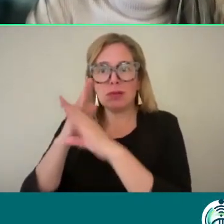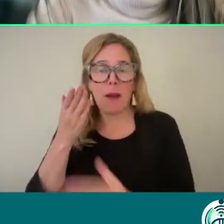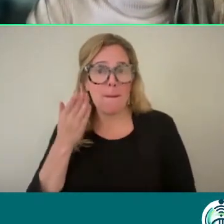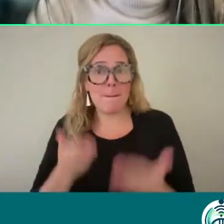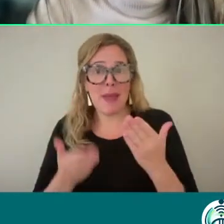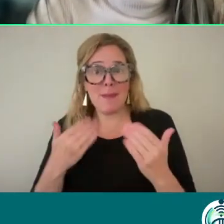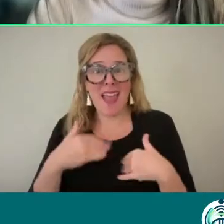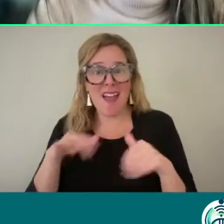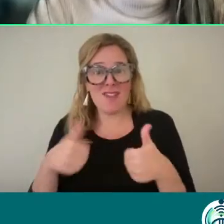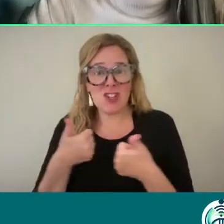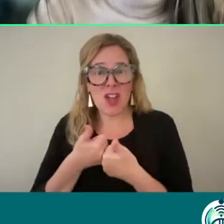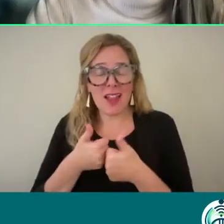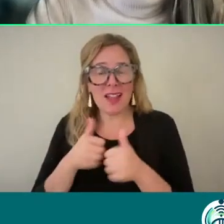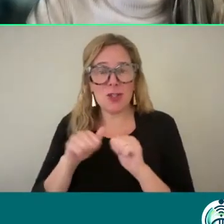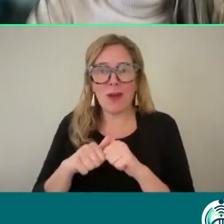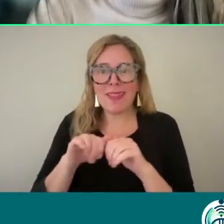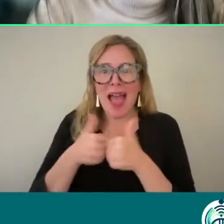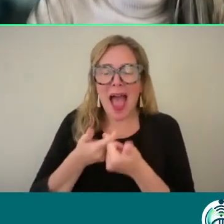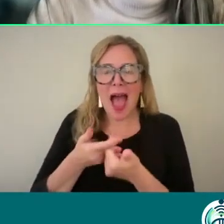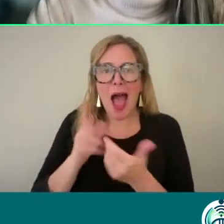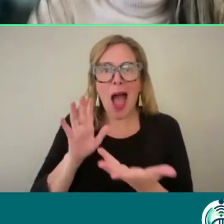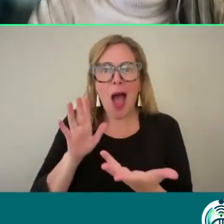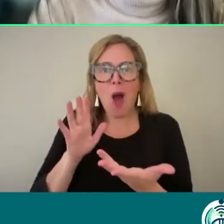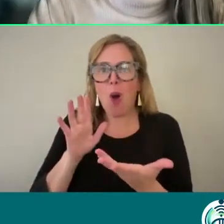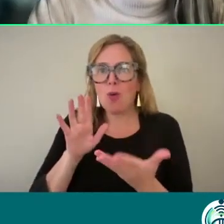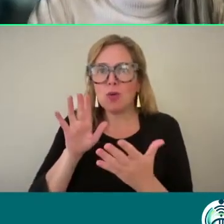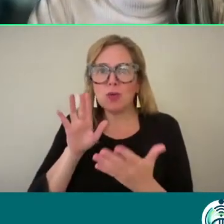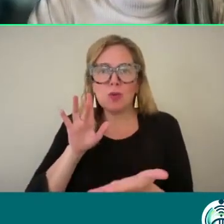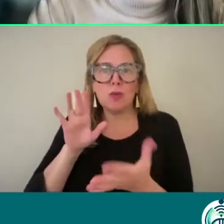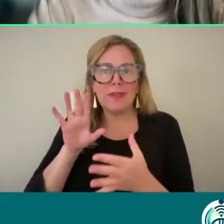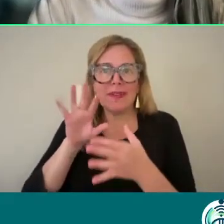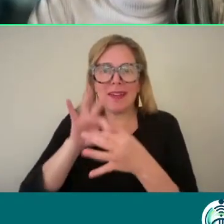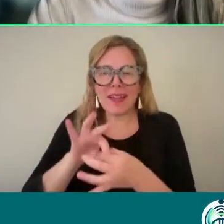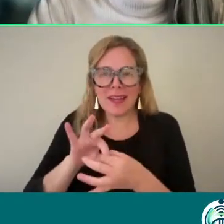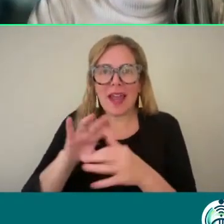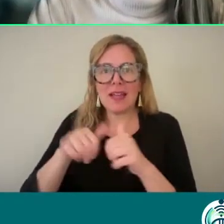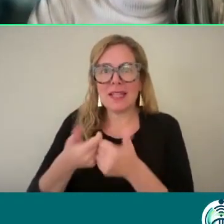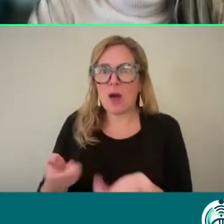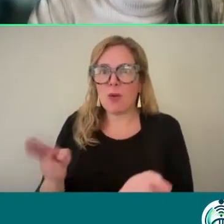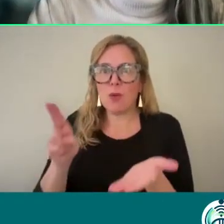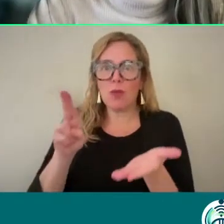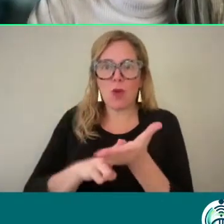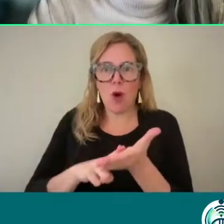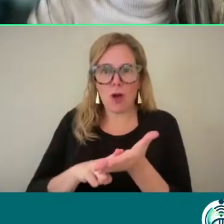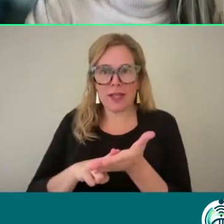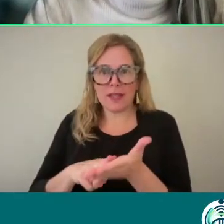not know how to operate the EHR appropriately or understand how to log in to the appointment.